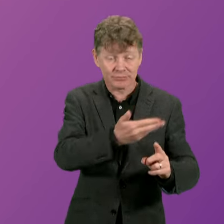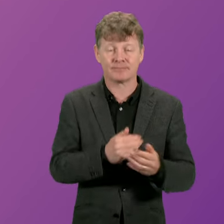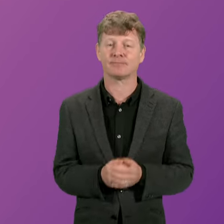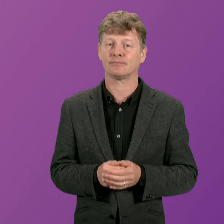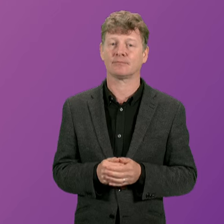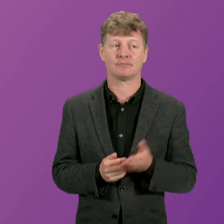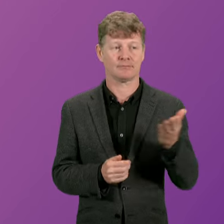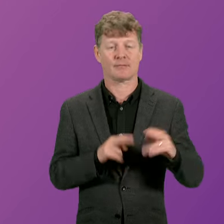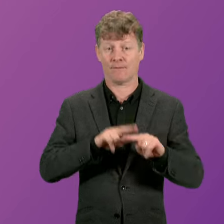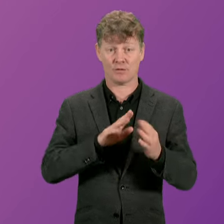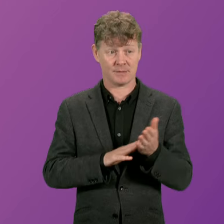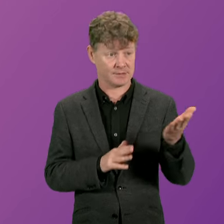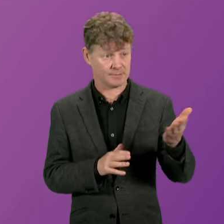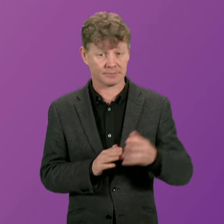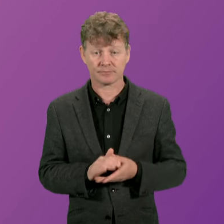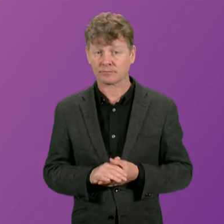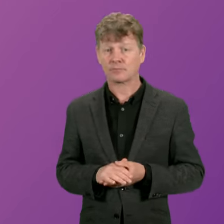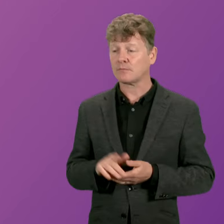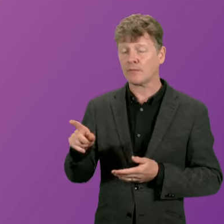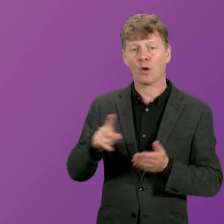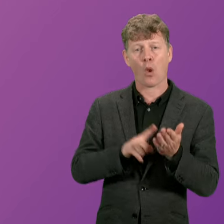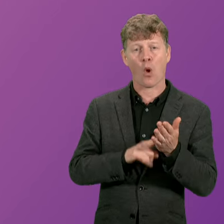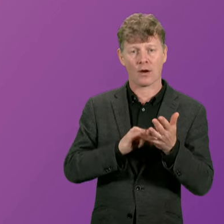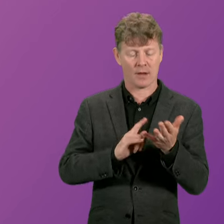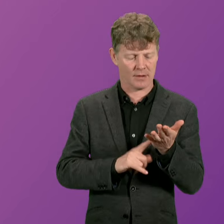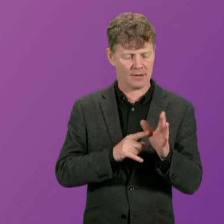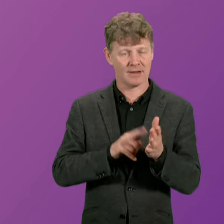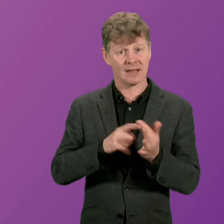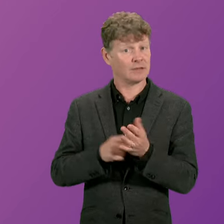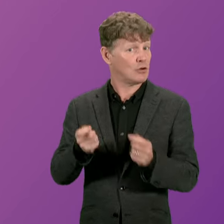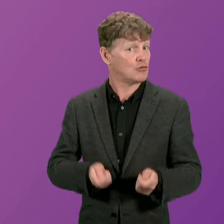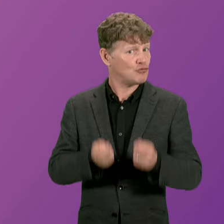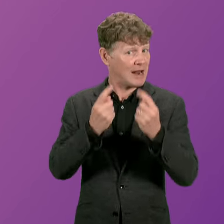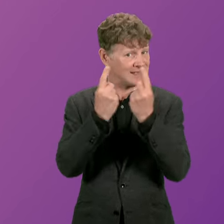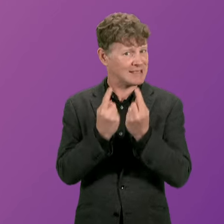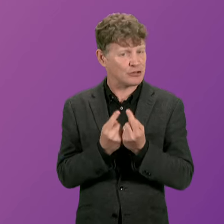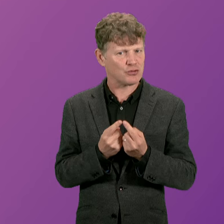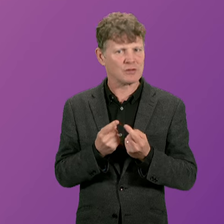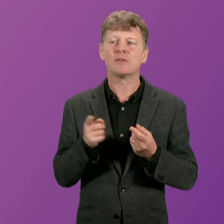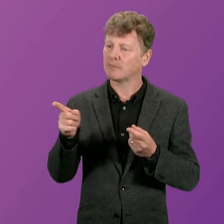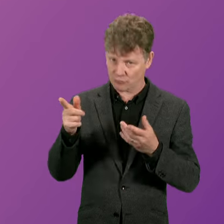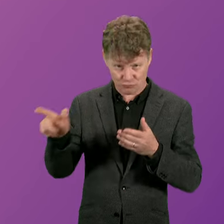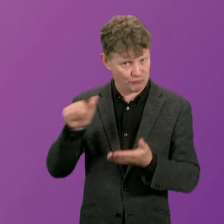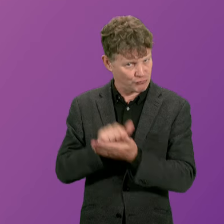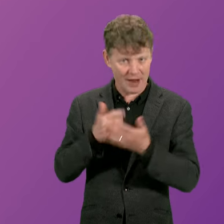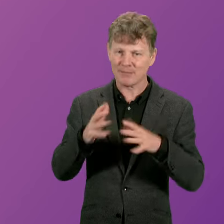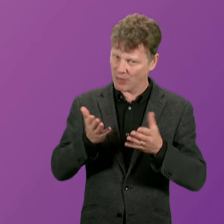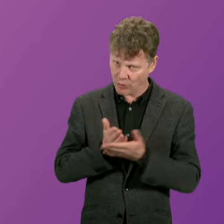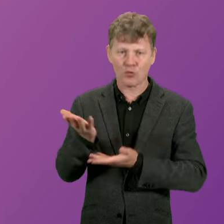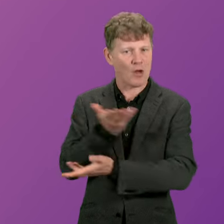The issues that Lorna Slater has raised have been the subject of consultation. As